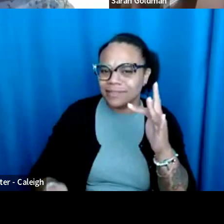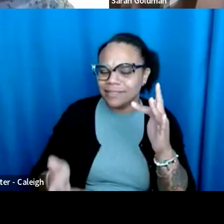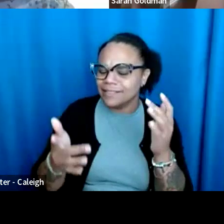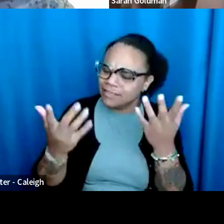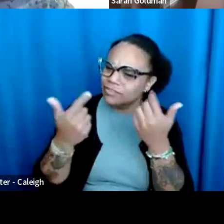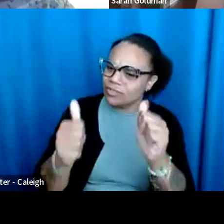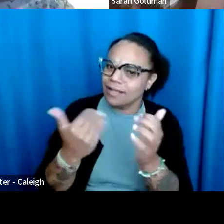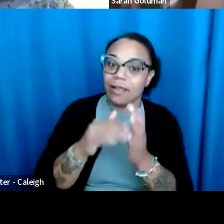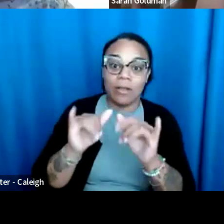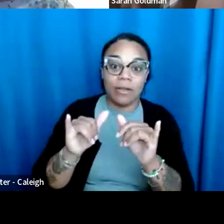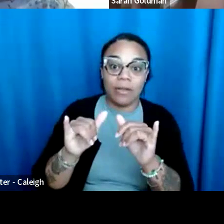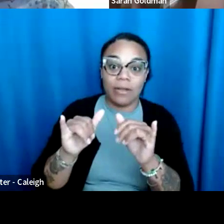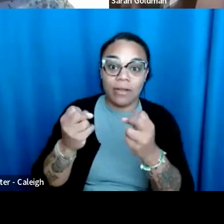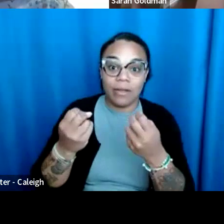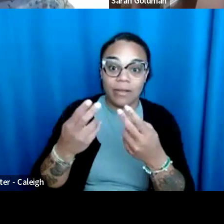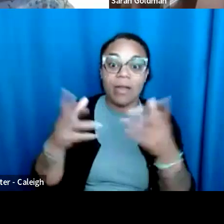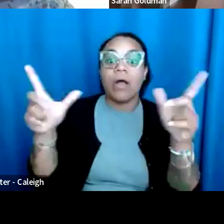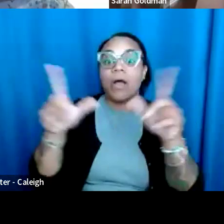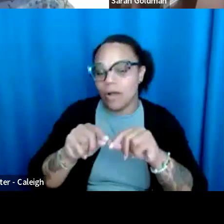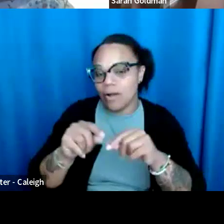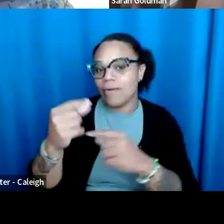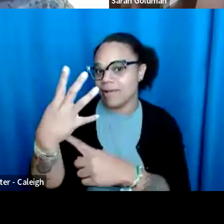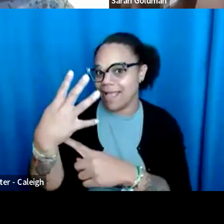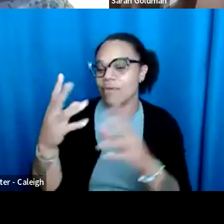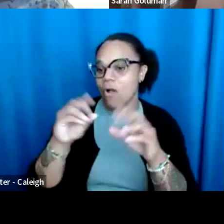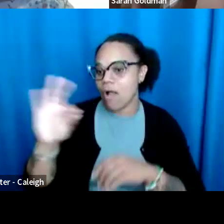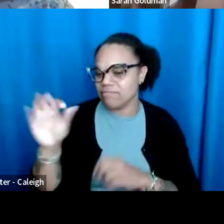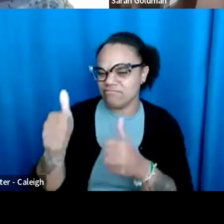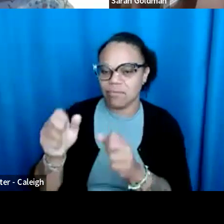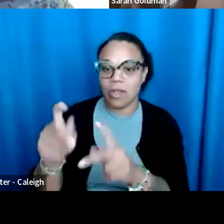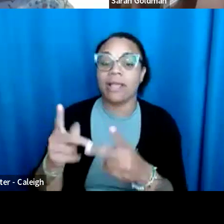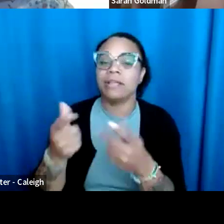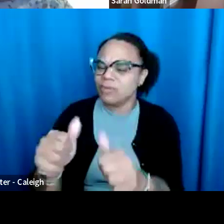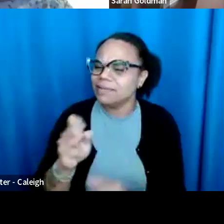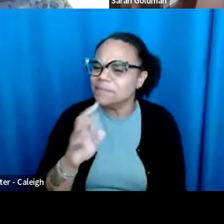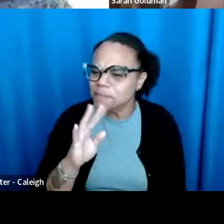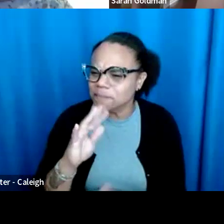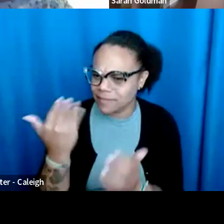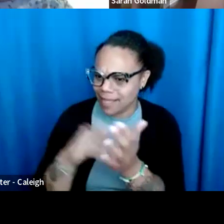Oh, you turned your video off. Okay. Try one more time to share that answer.